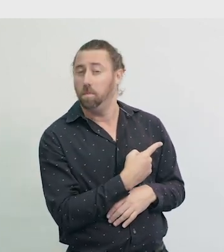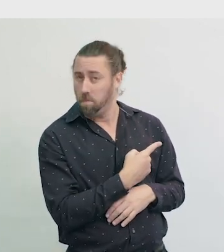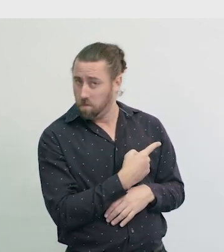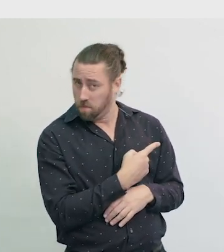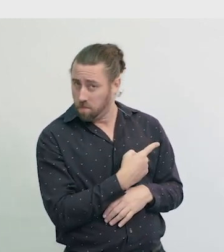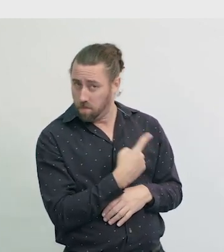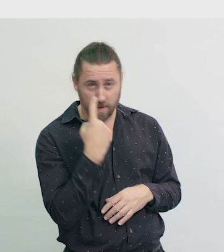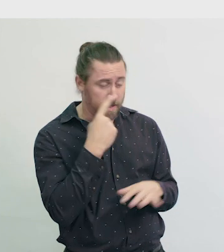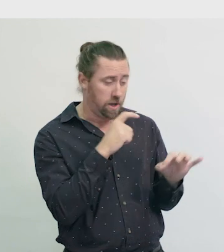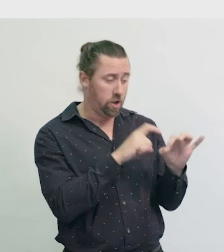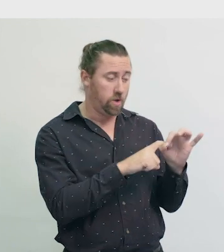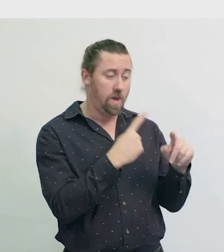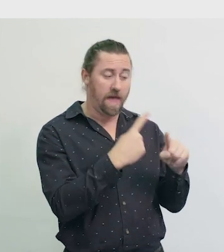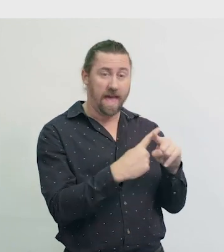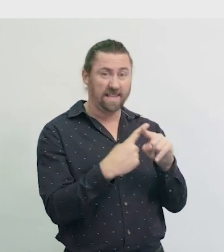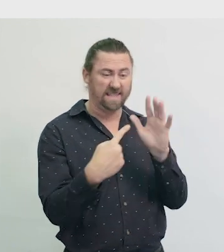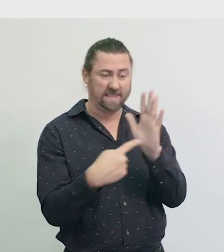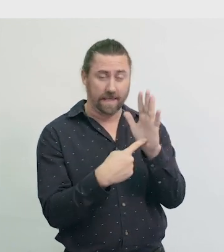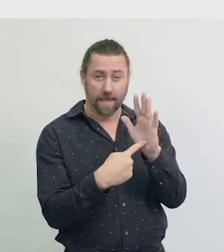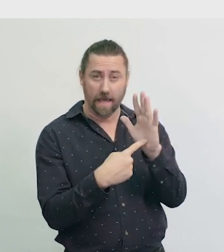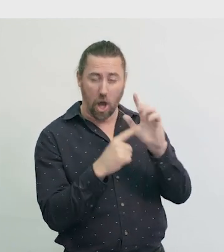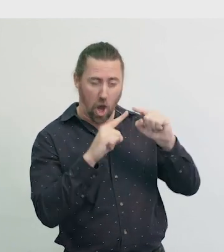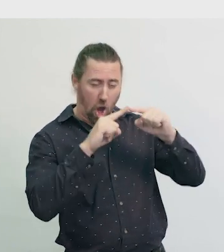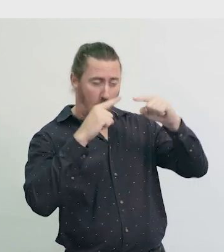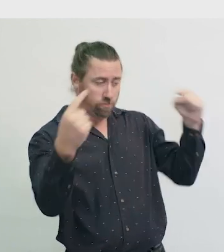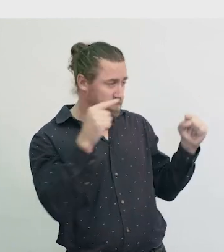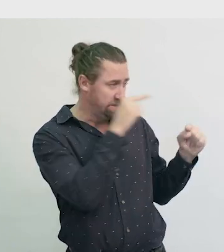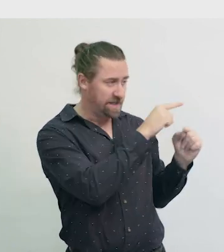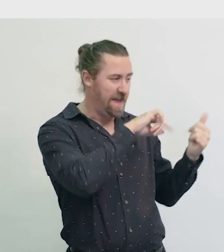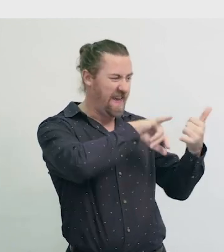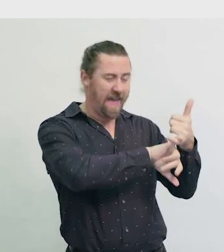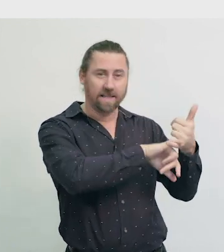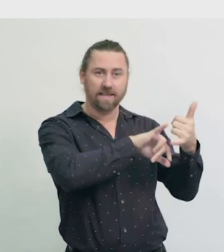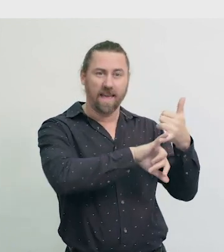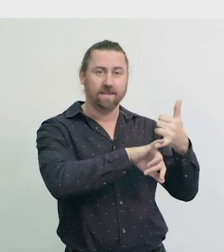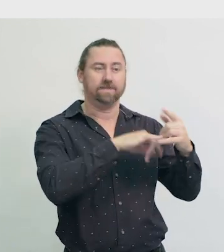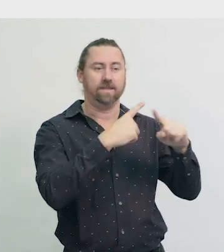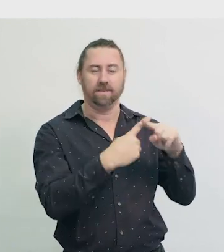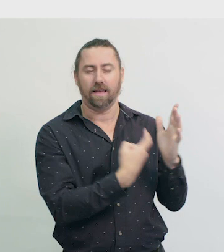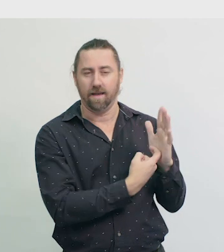Could you see that Angle 'Q-X-T' was vertically opposite to Angle 'S-X-R'?